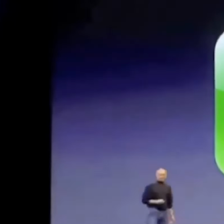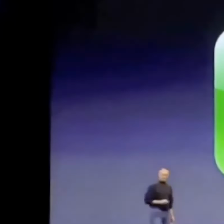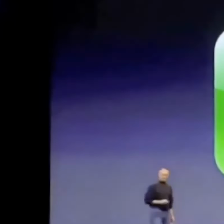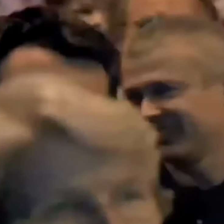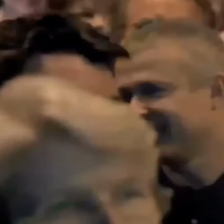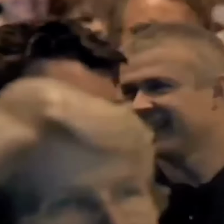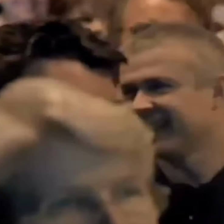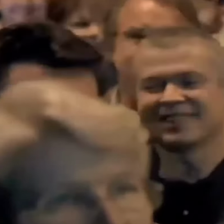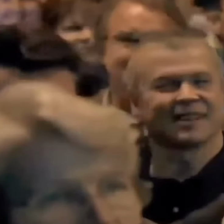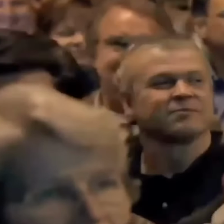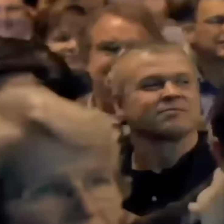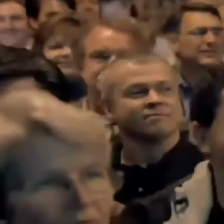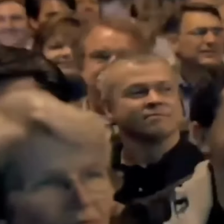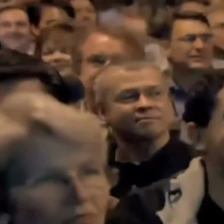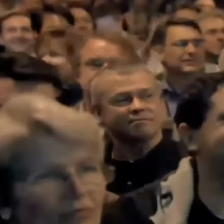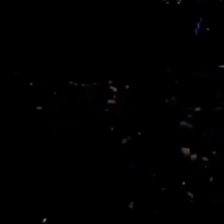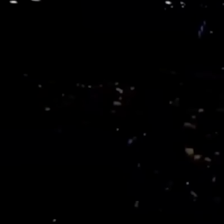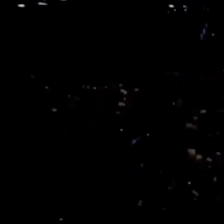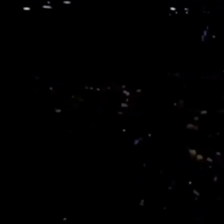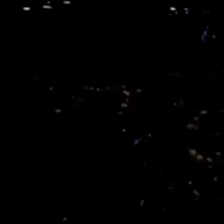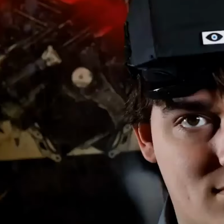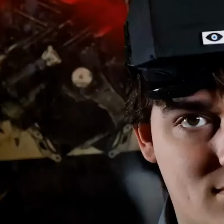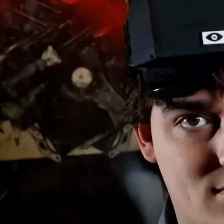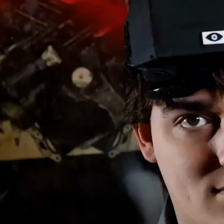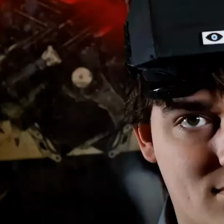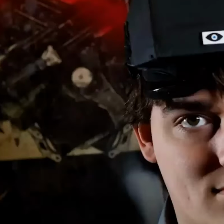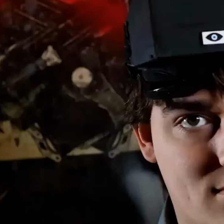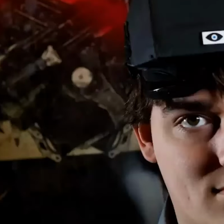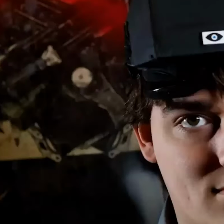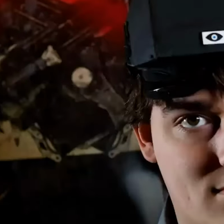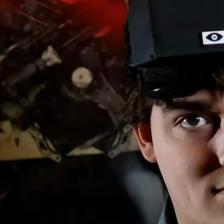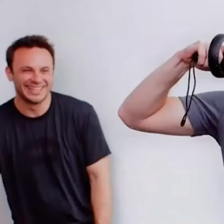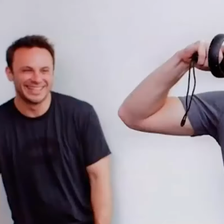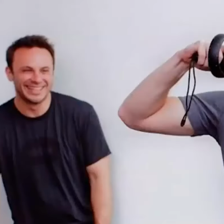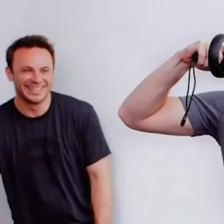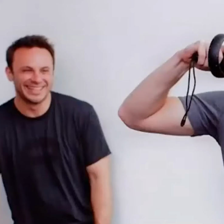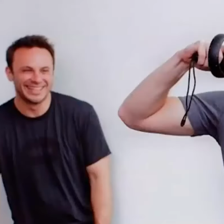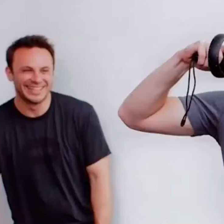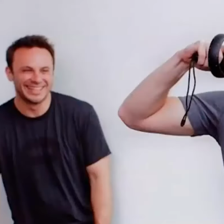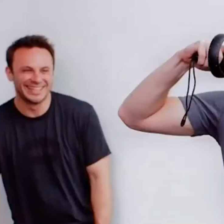But in 2007 the iPhone changed everything. Chadwick Turner: This tech enabled the creation of modern VR headsets